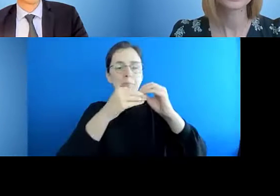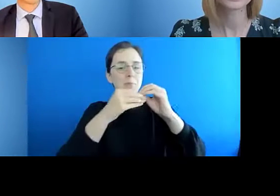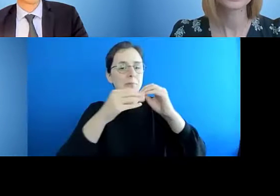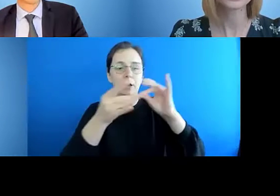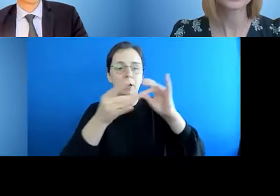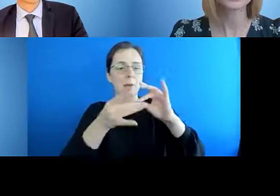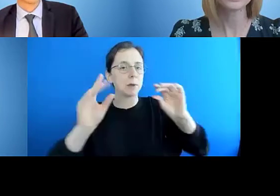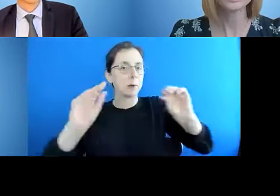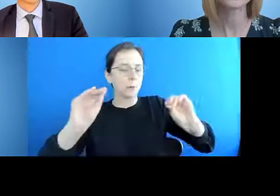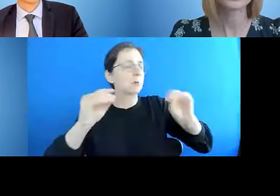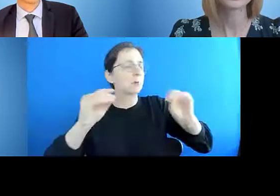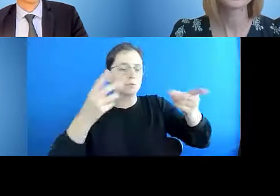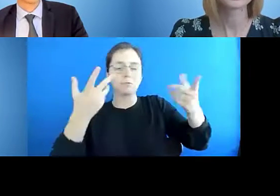I think you covered it fairly well.